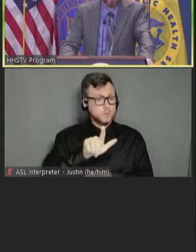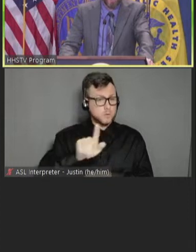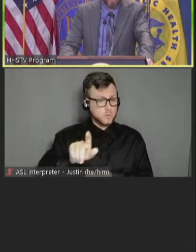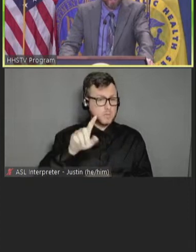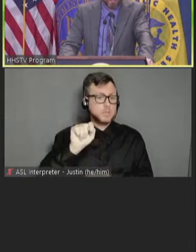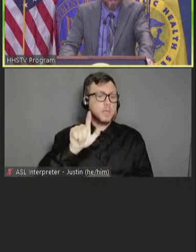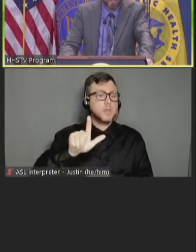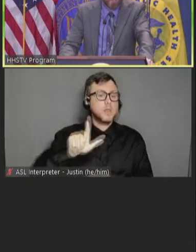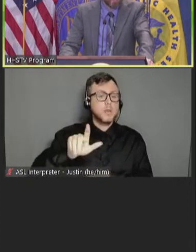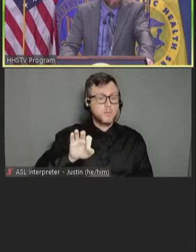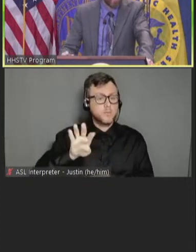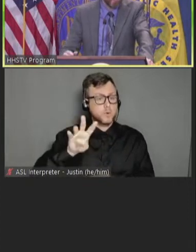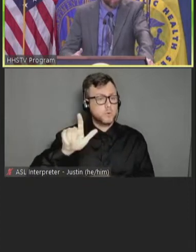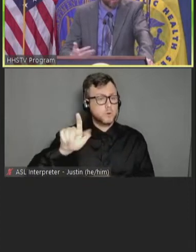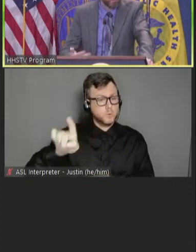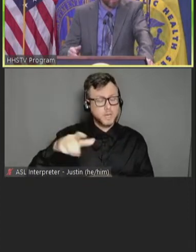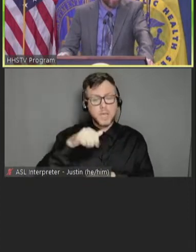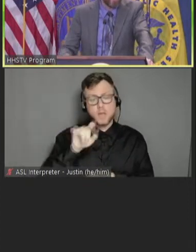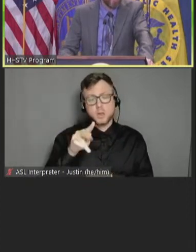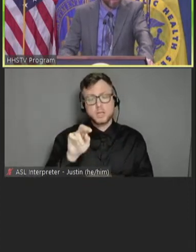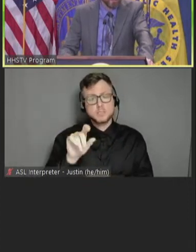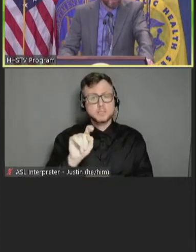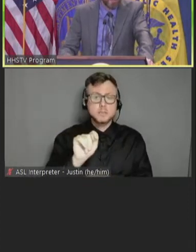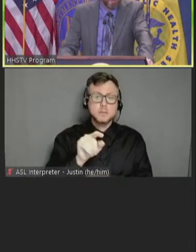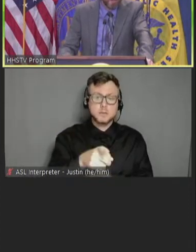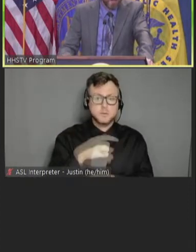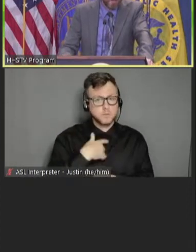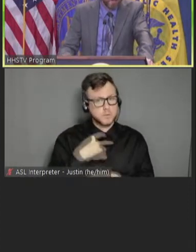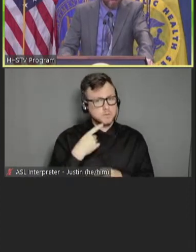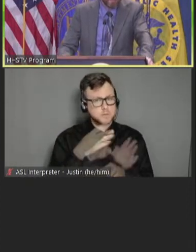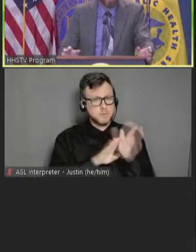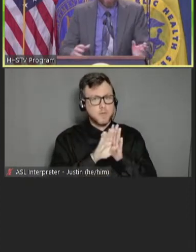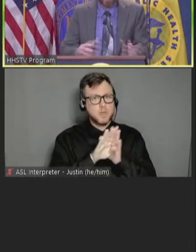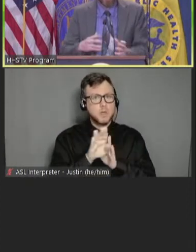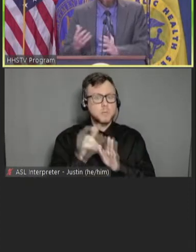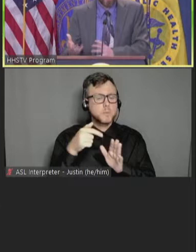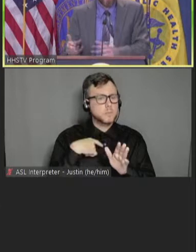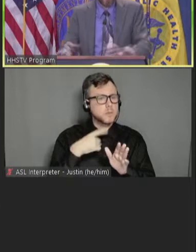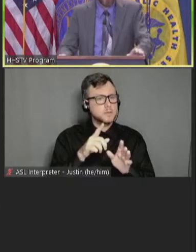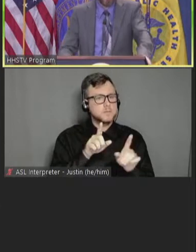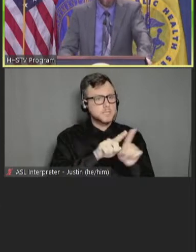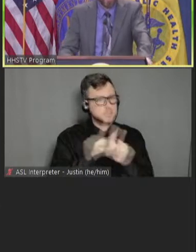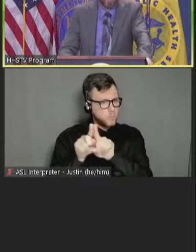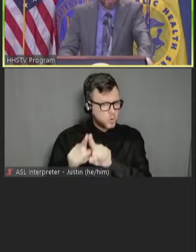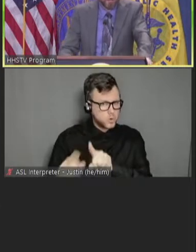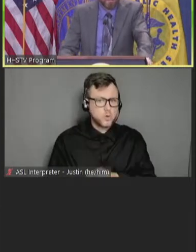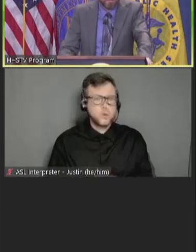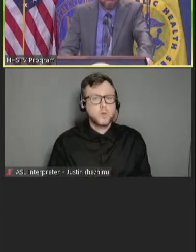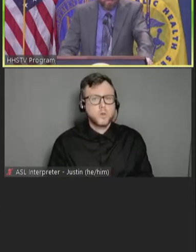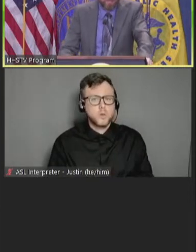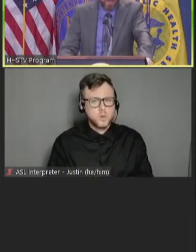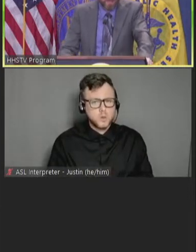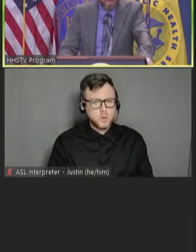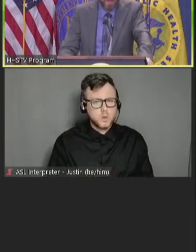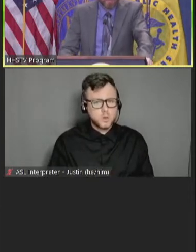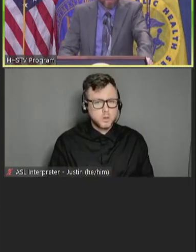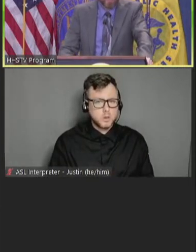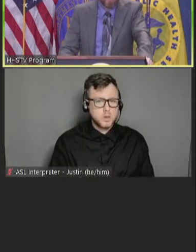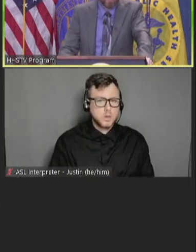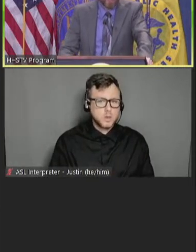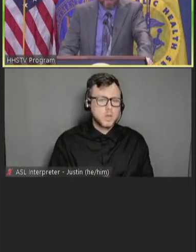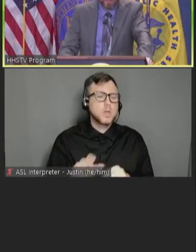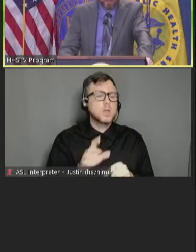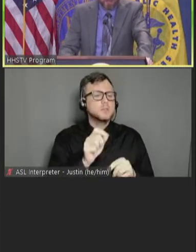agonist. So, we have programs that developed very similar adjuvants to that highly successful